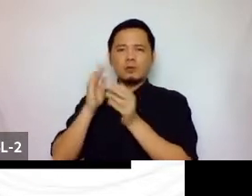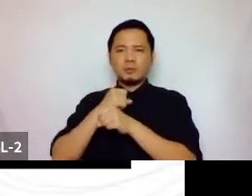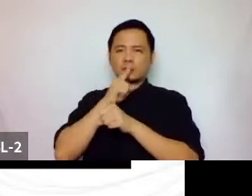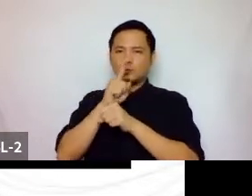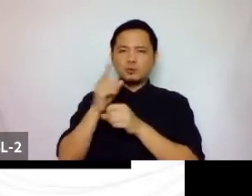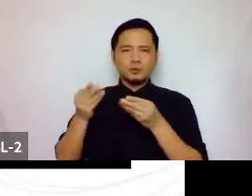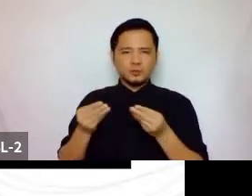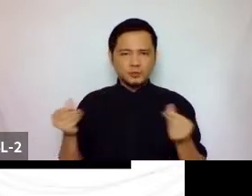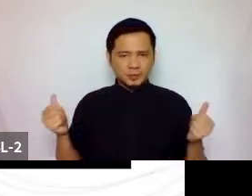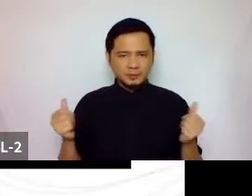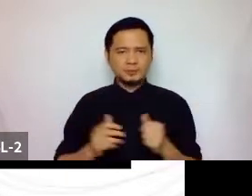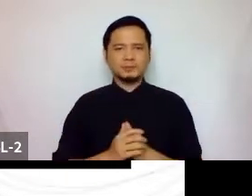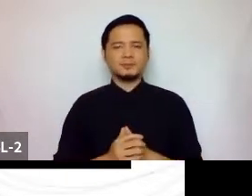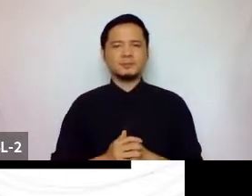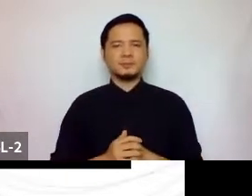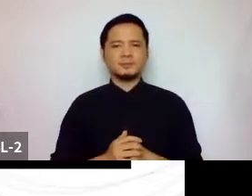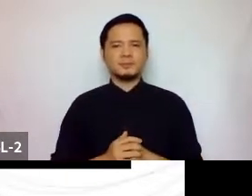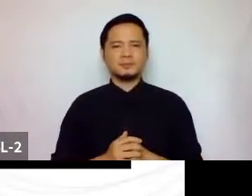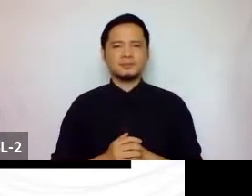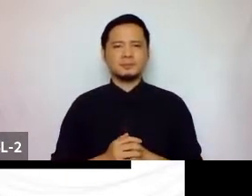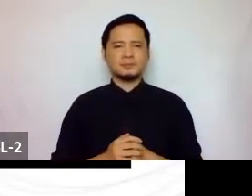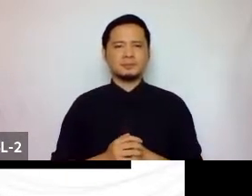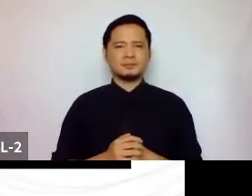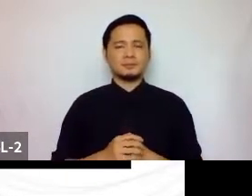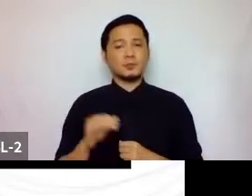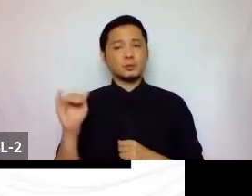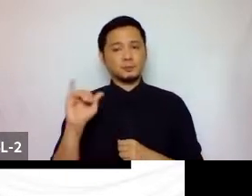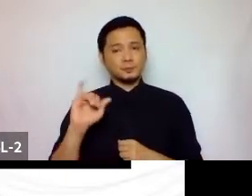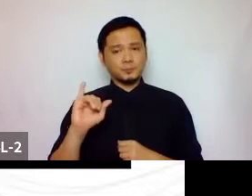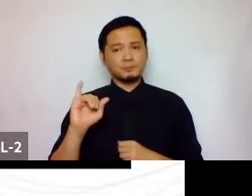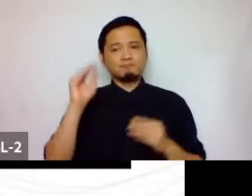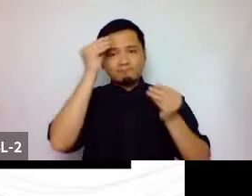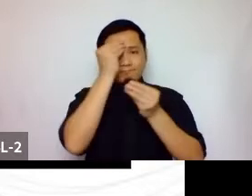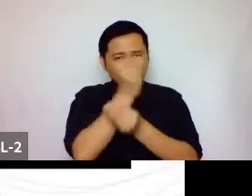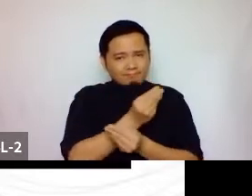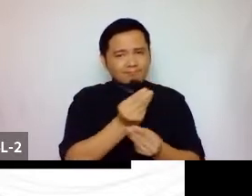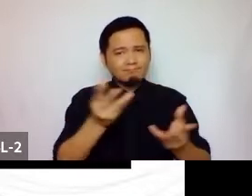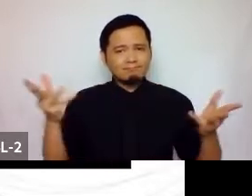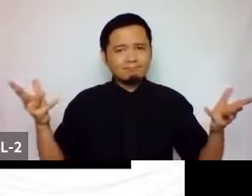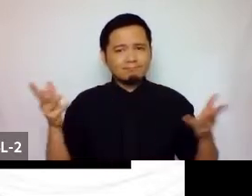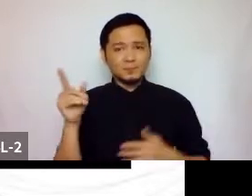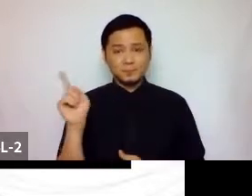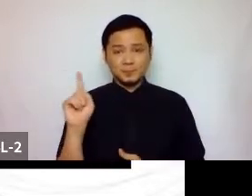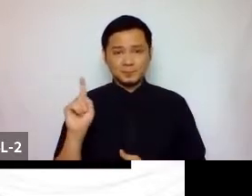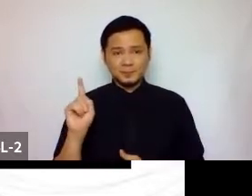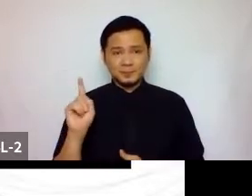Now I also want to inform you, there are a lot of vaccines being used.